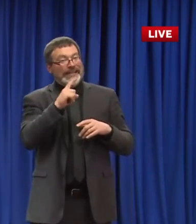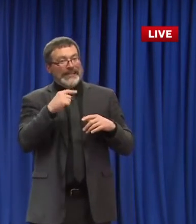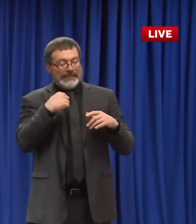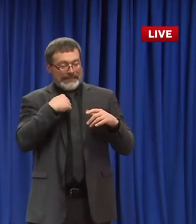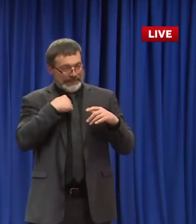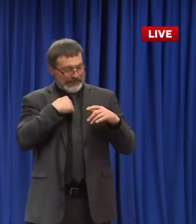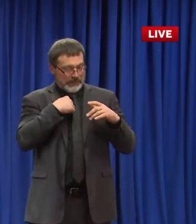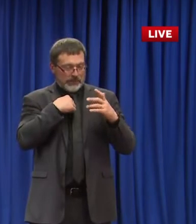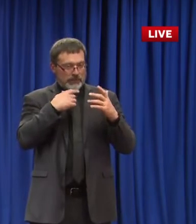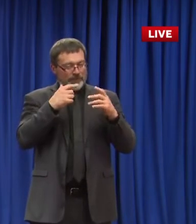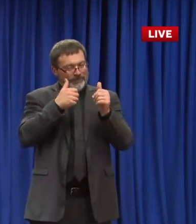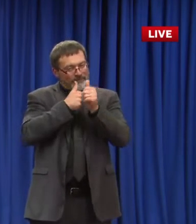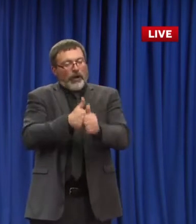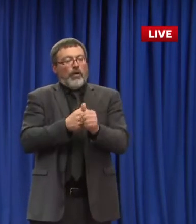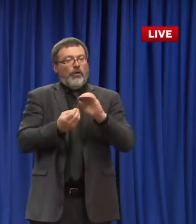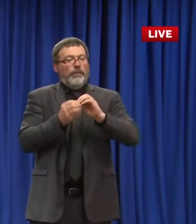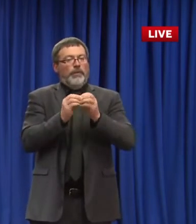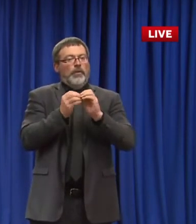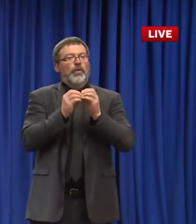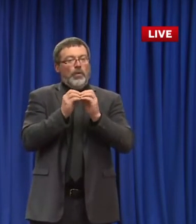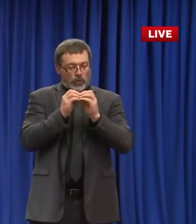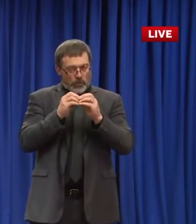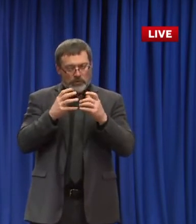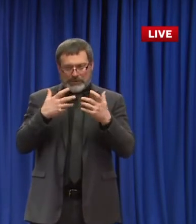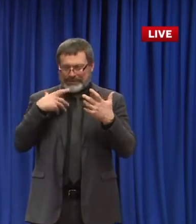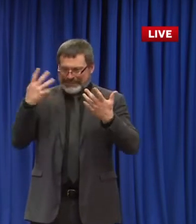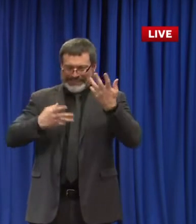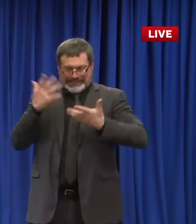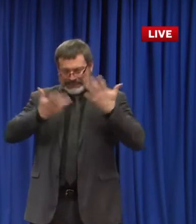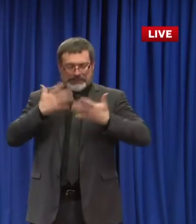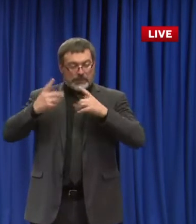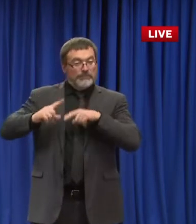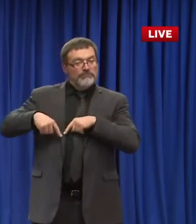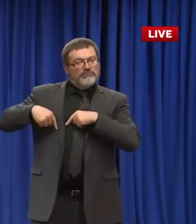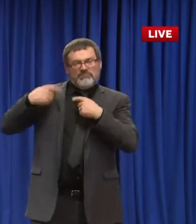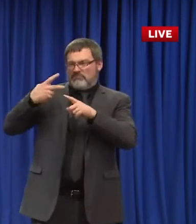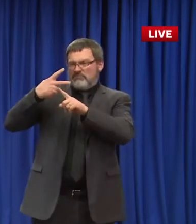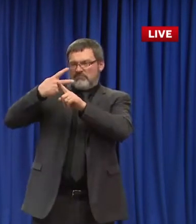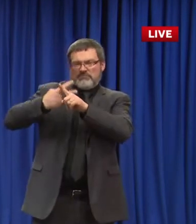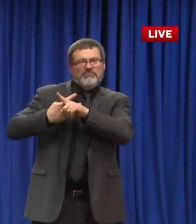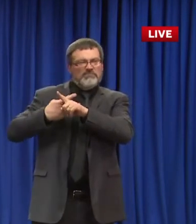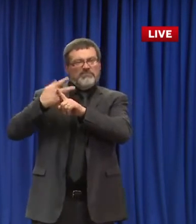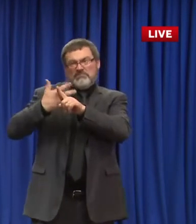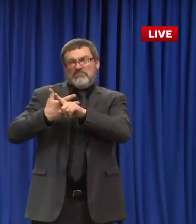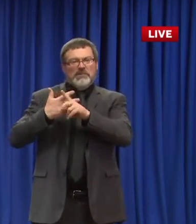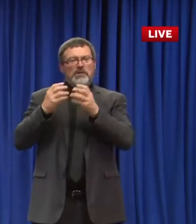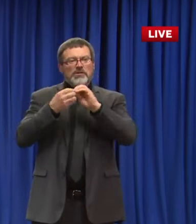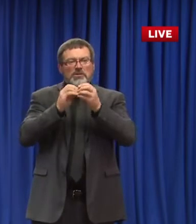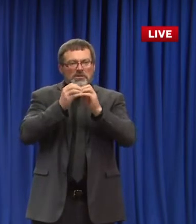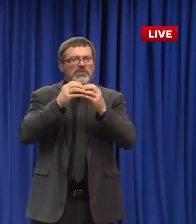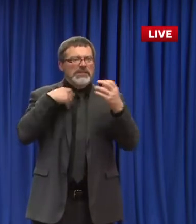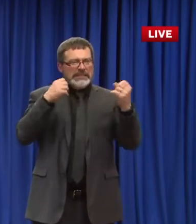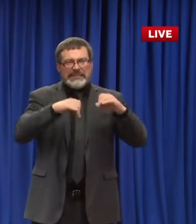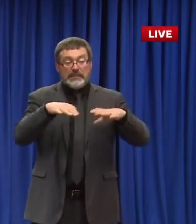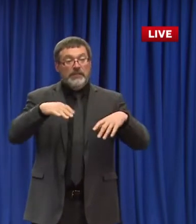I MEAN I CAN WE CAN TALK ABOUT ANY EXAMPLE YOU LIKE BUT TO BE HONEST, YOU KNOW, THERE’S A LOT OF DATA OUT THERE THAT SUPPORTS WHAT WE DO.